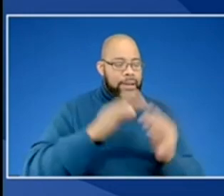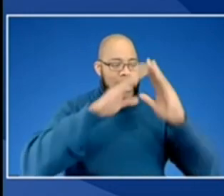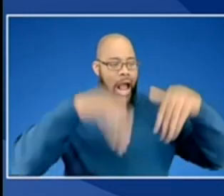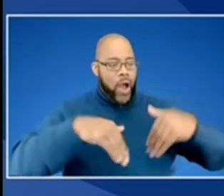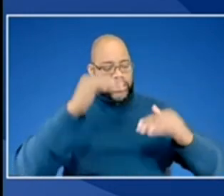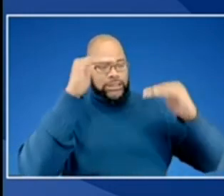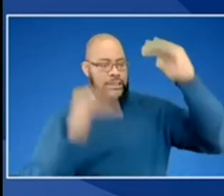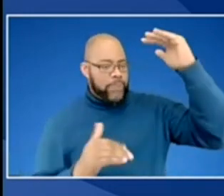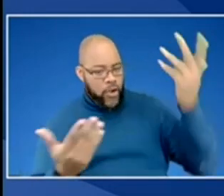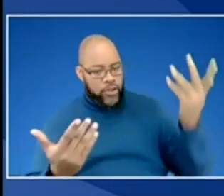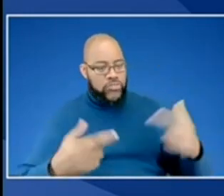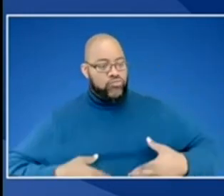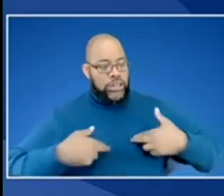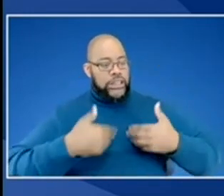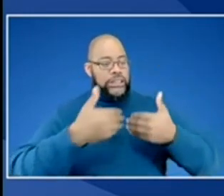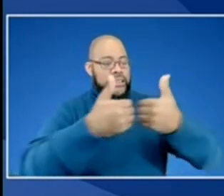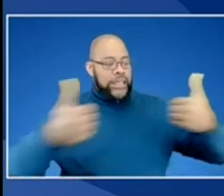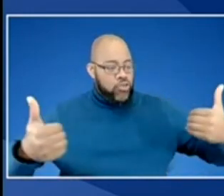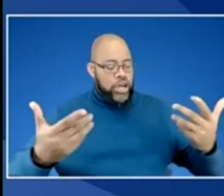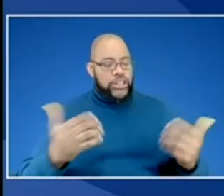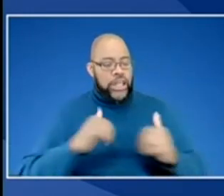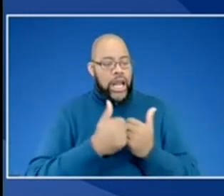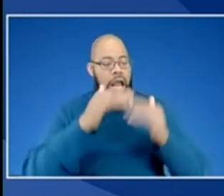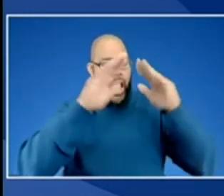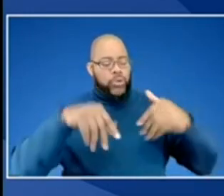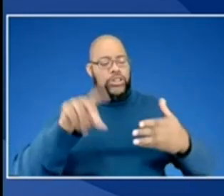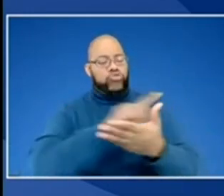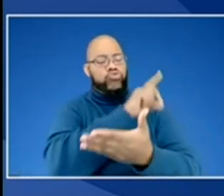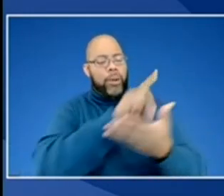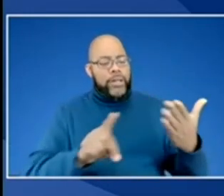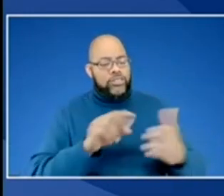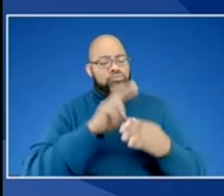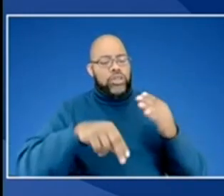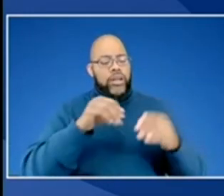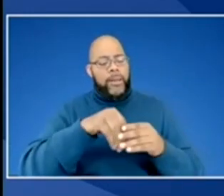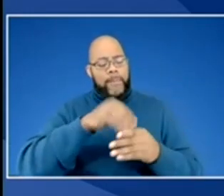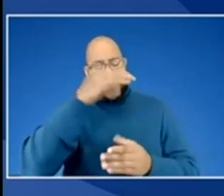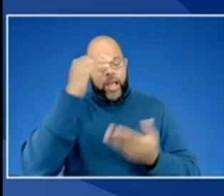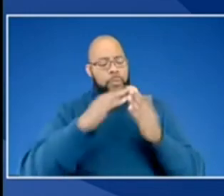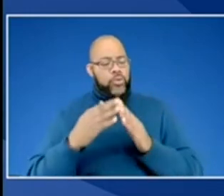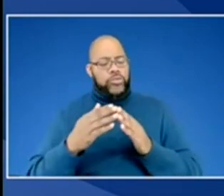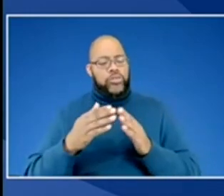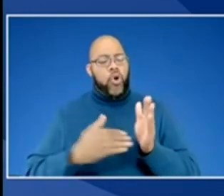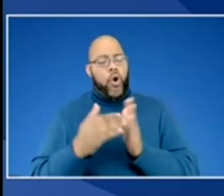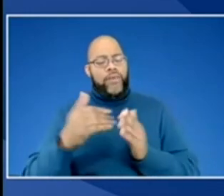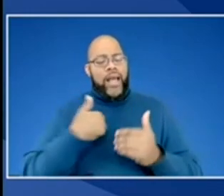Residential segregation and housing discrimination has resulted in Black communities often having fewer affordable